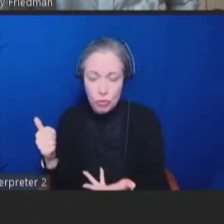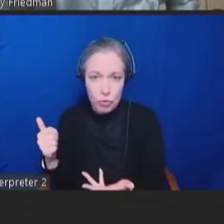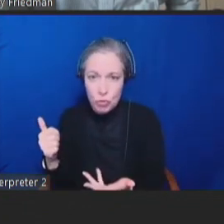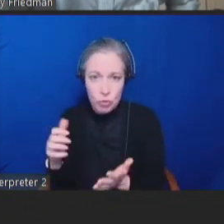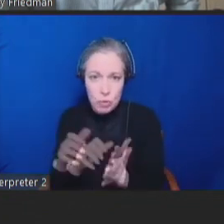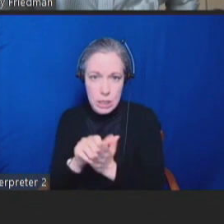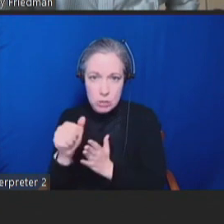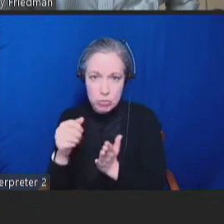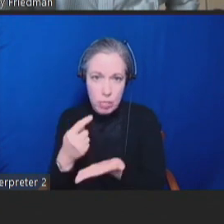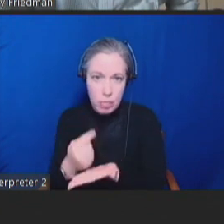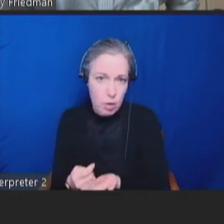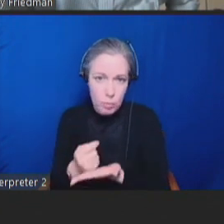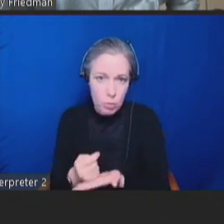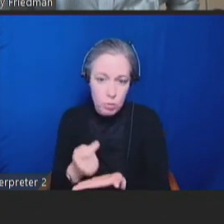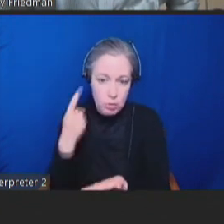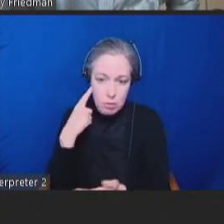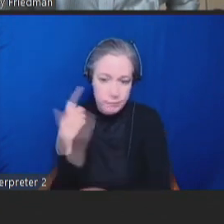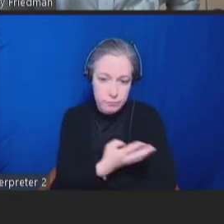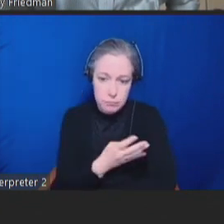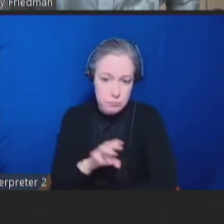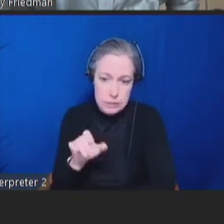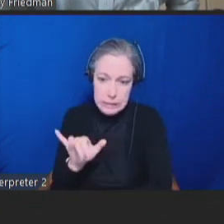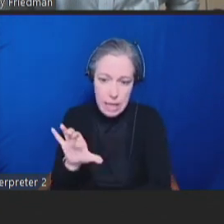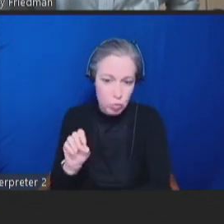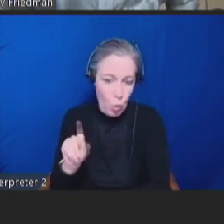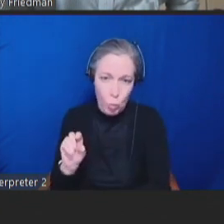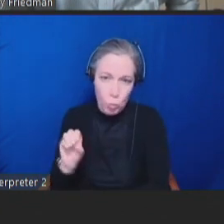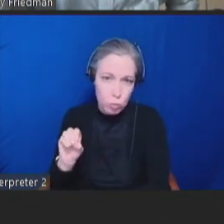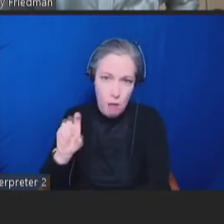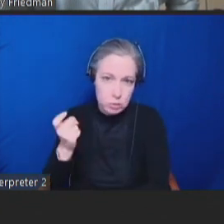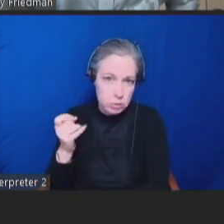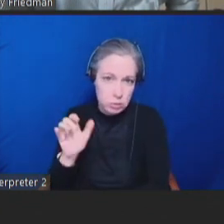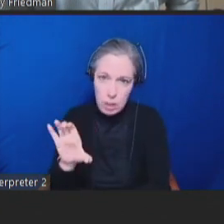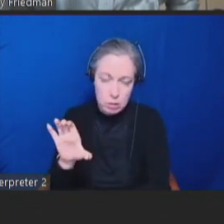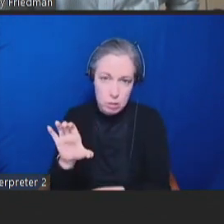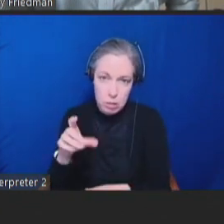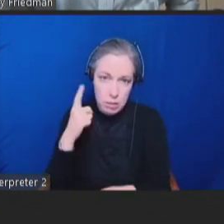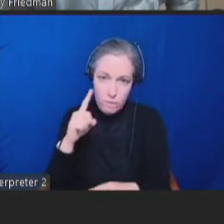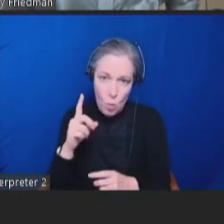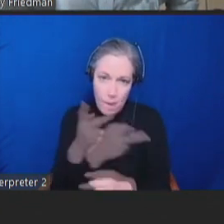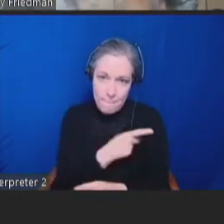which have been given directly to patients with metastatic cancer.